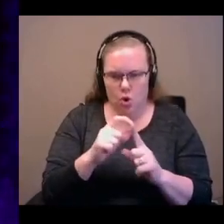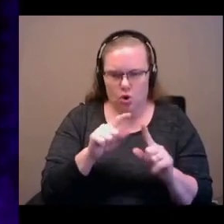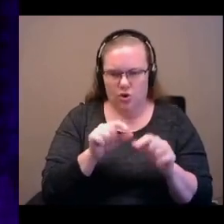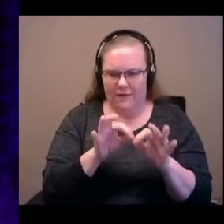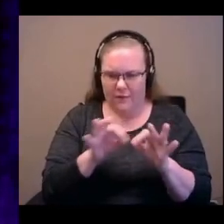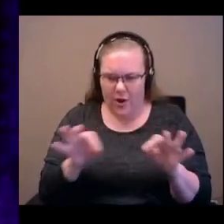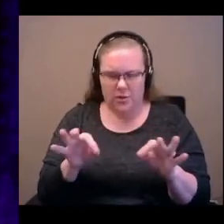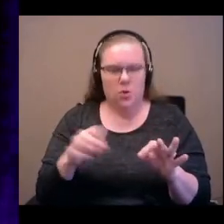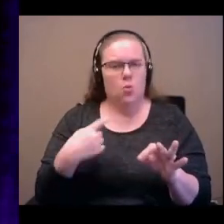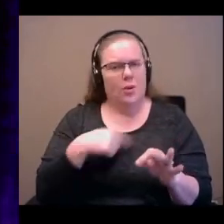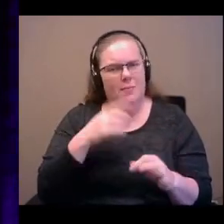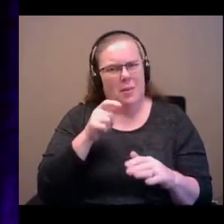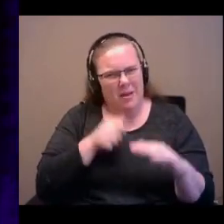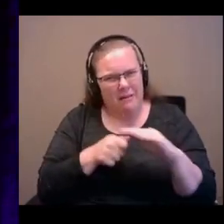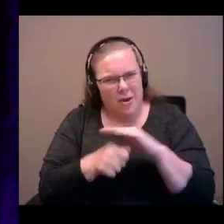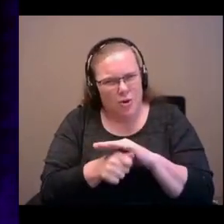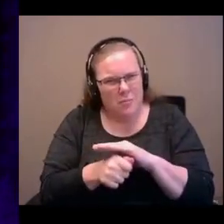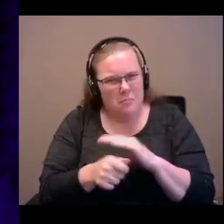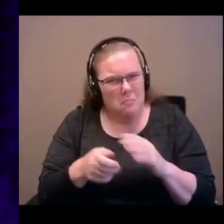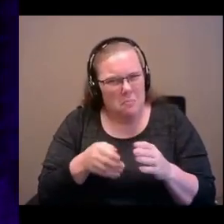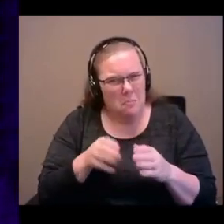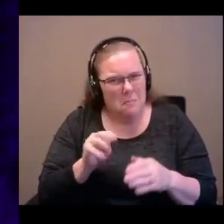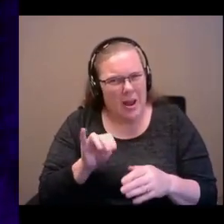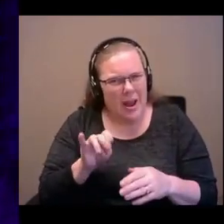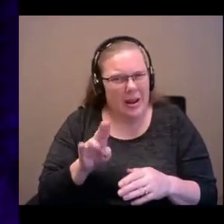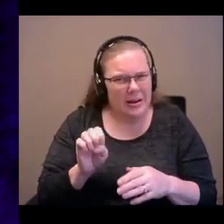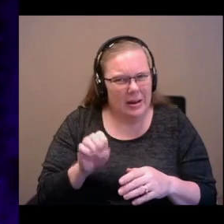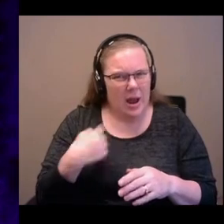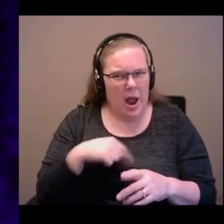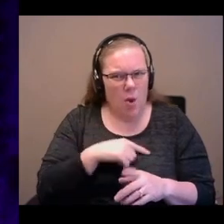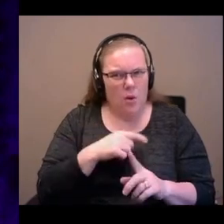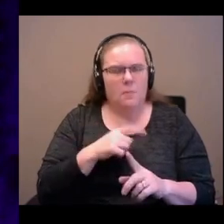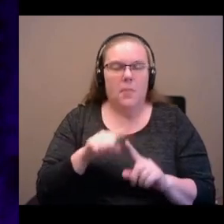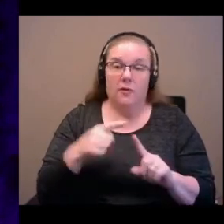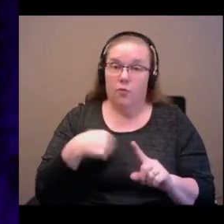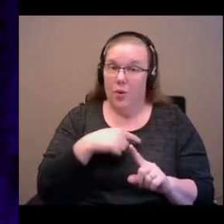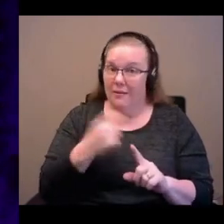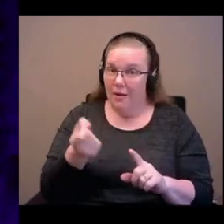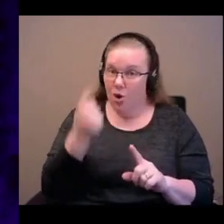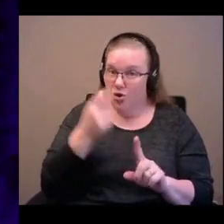and so at least if we understand the impact of our words, we can choose them more effectively.